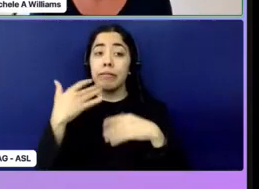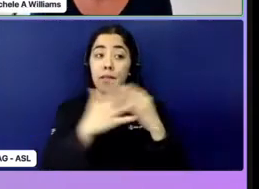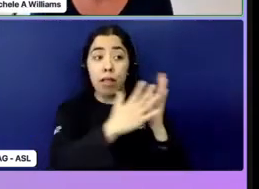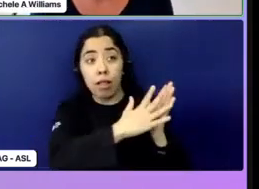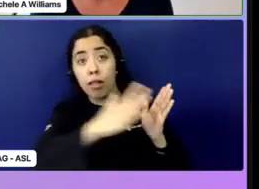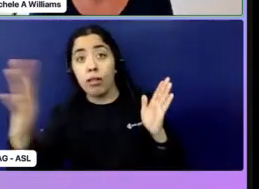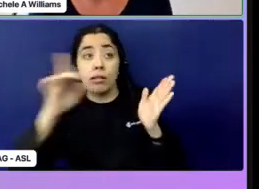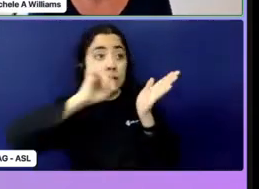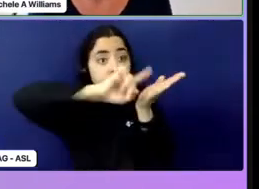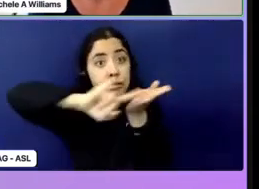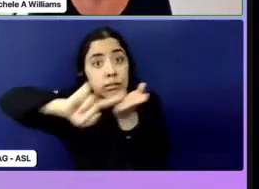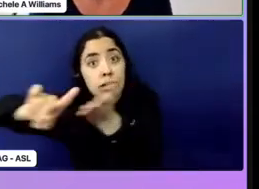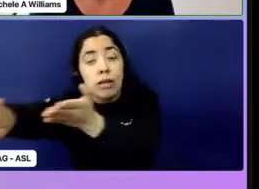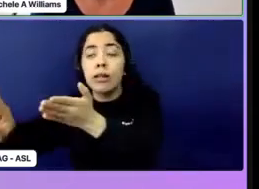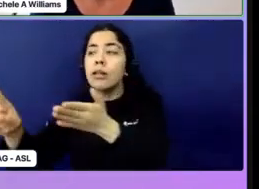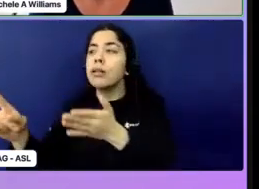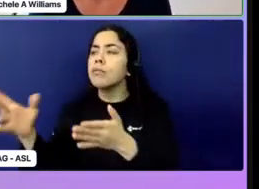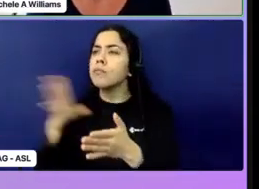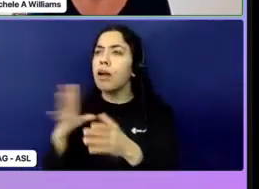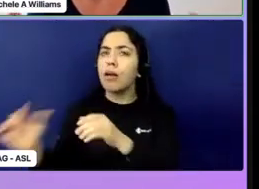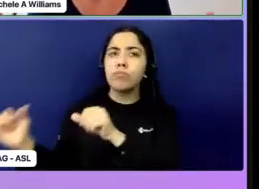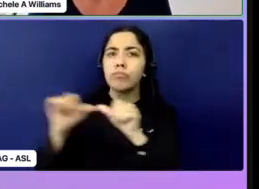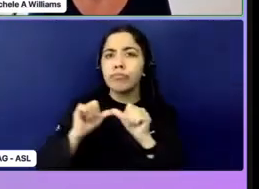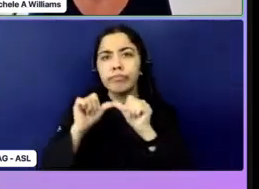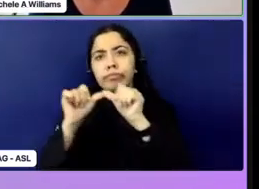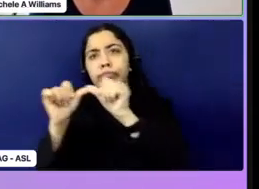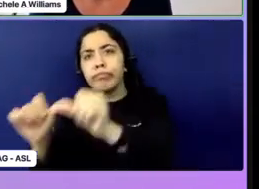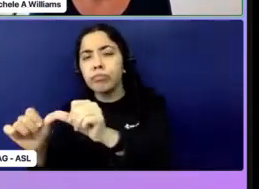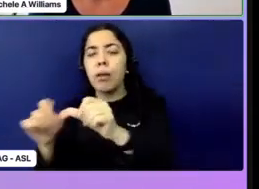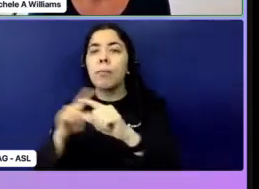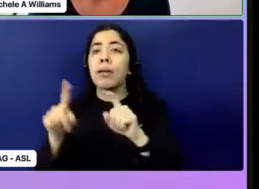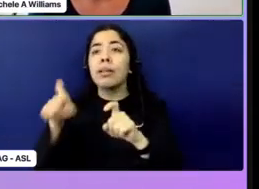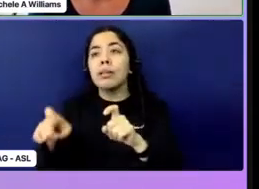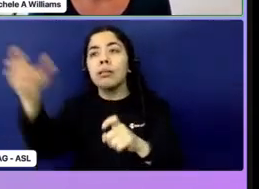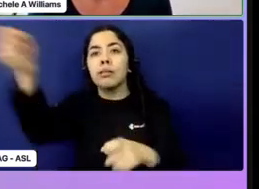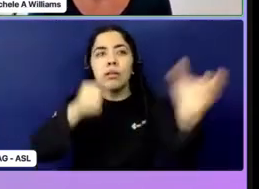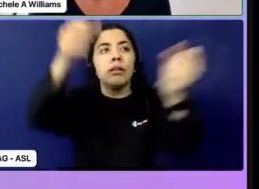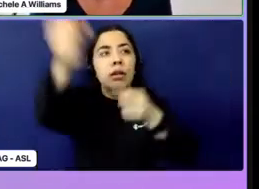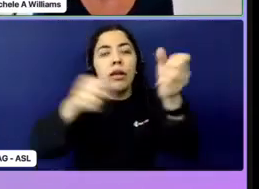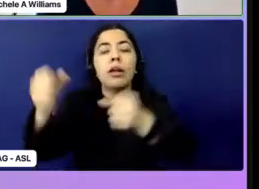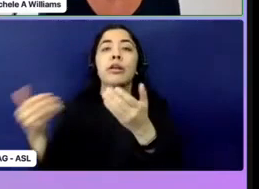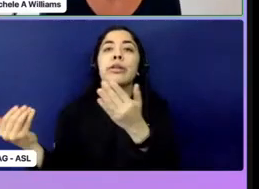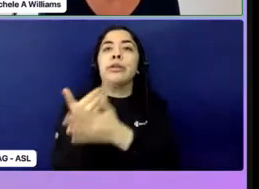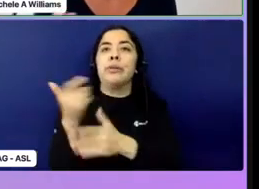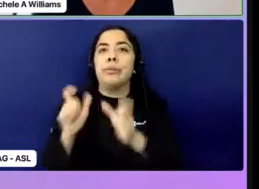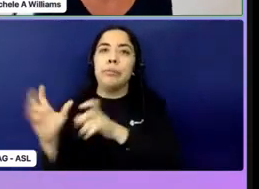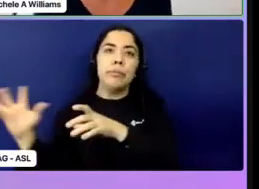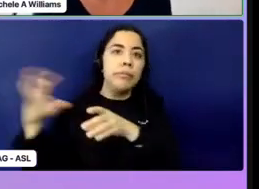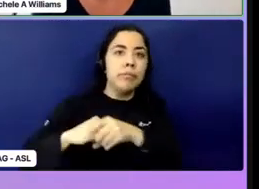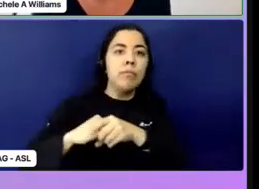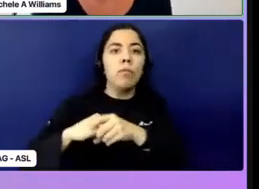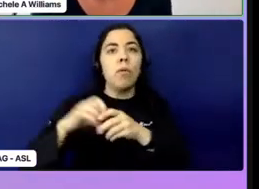unless we are doing a longitudinal study, or unless we have something like an advisory board, we kind of